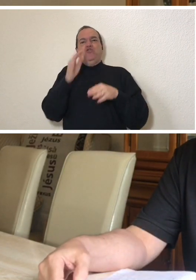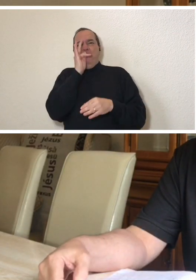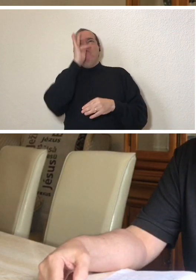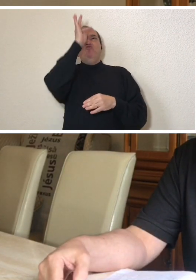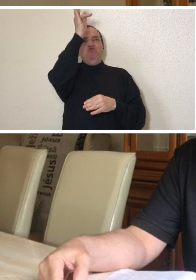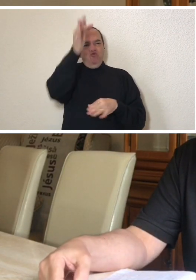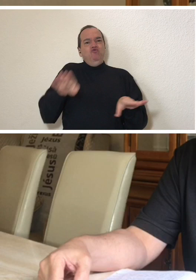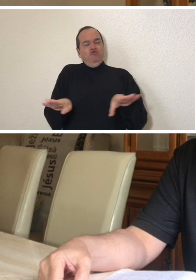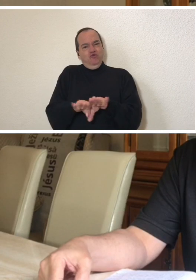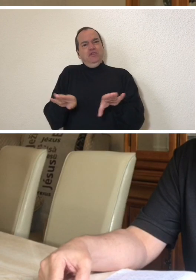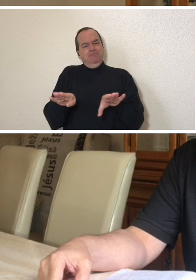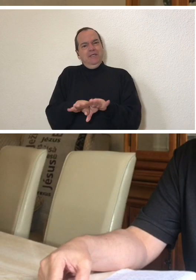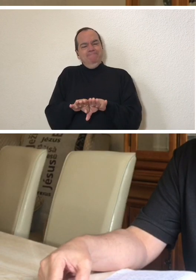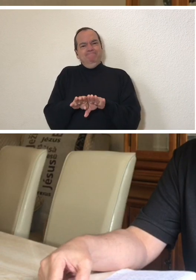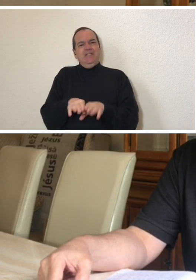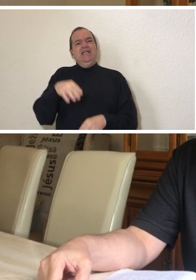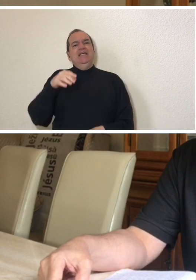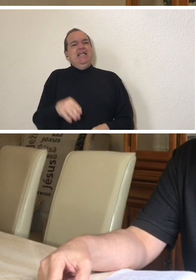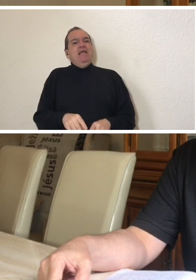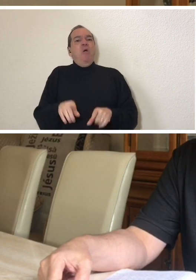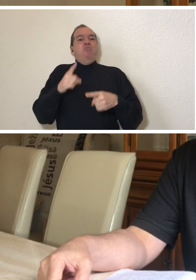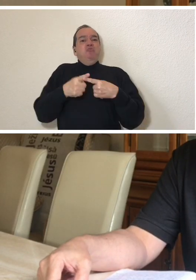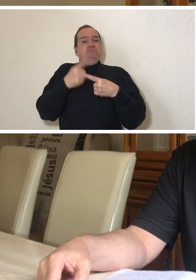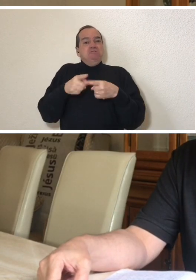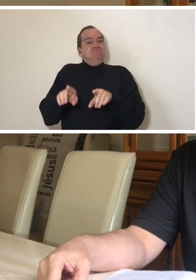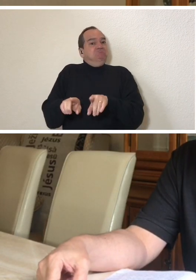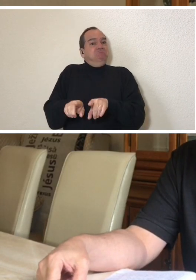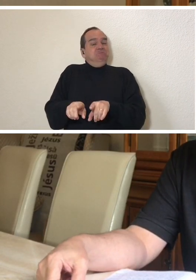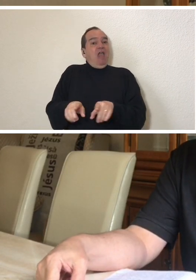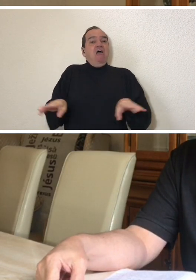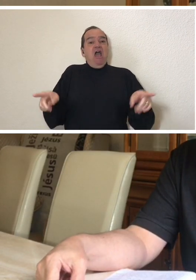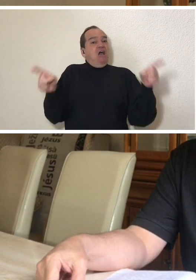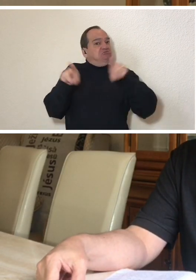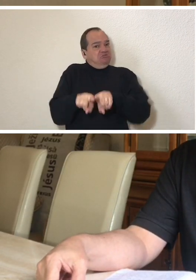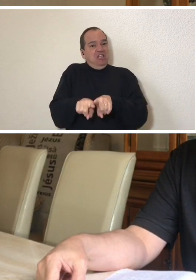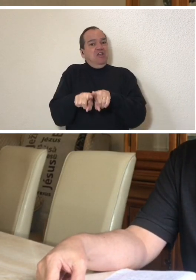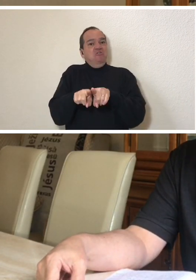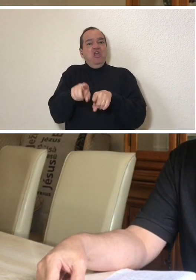just as the World pandemic took us completely by surprise and totally changed our